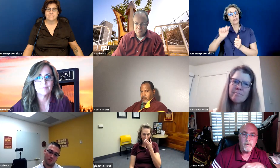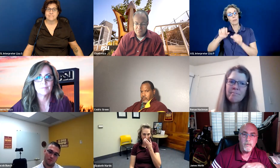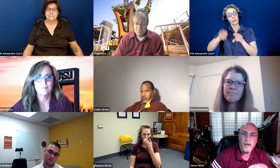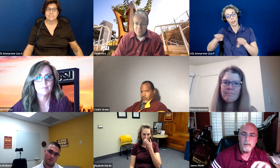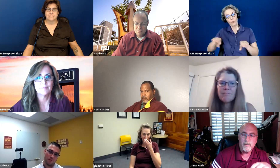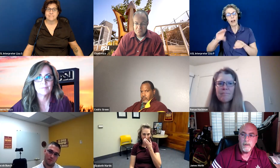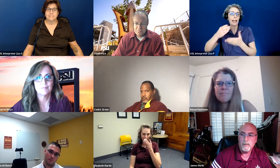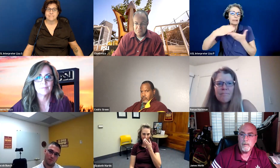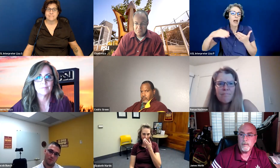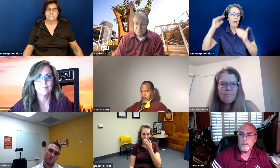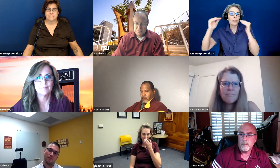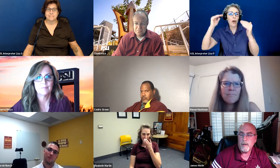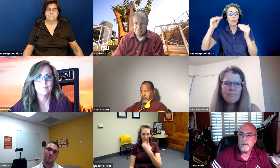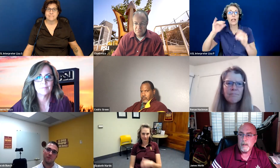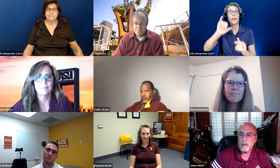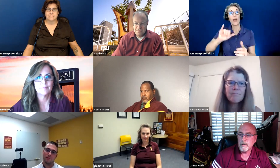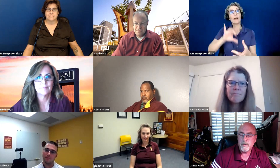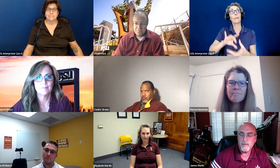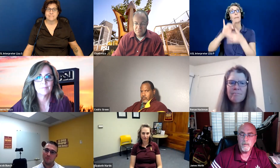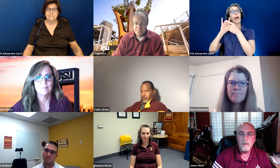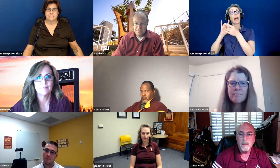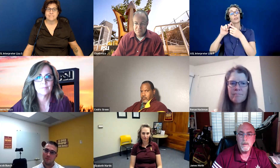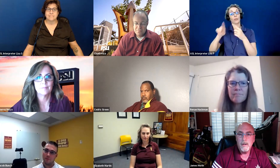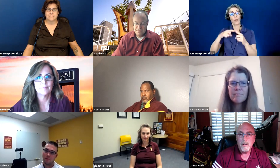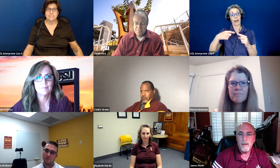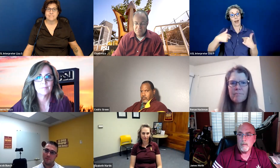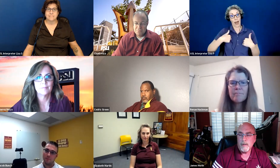I was actually in elementary school.